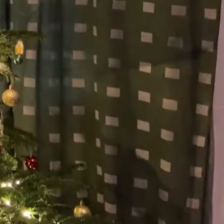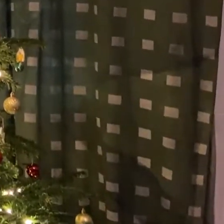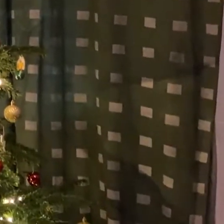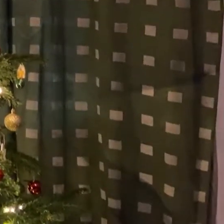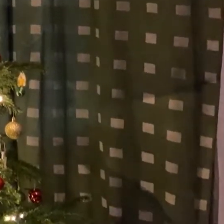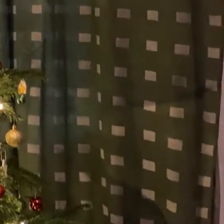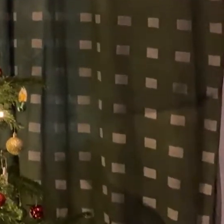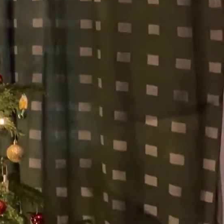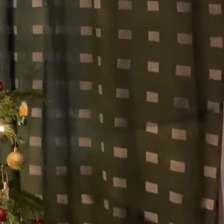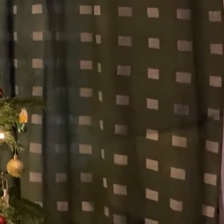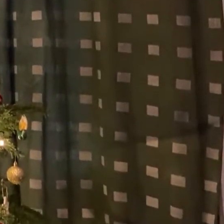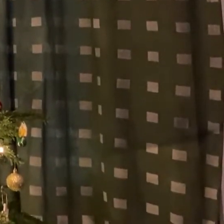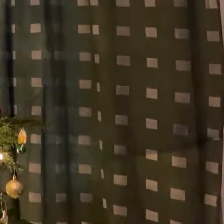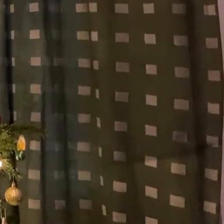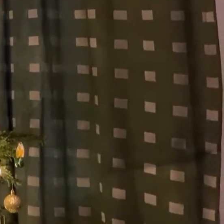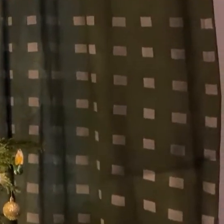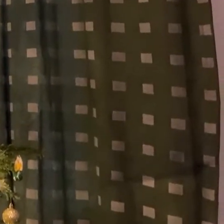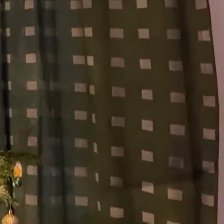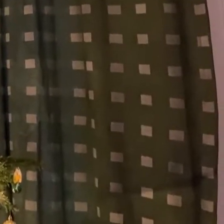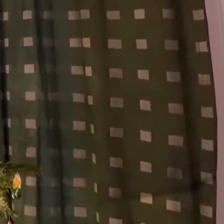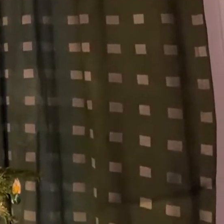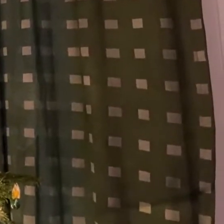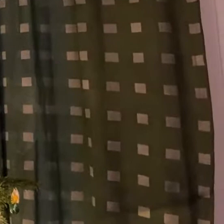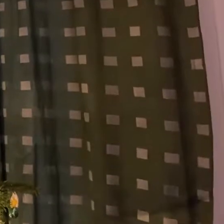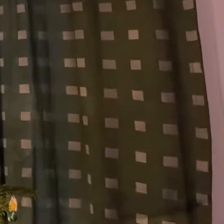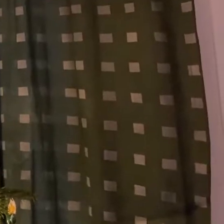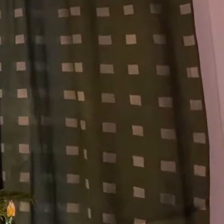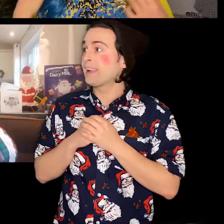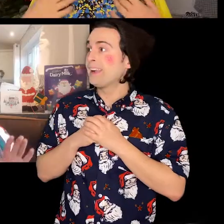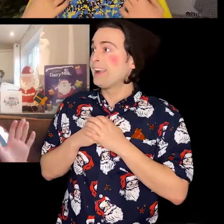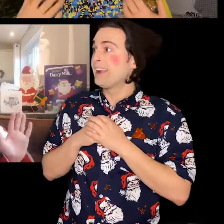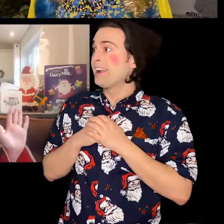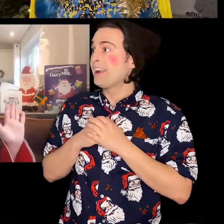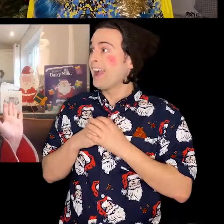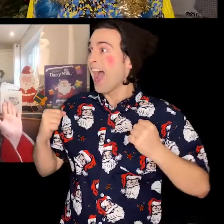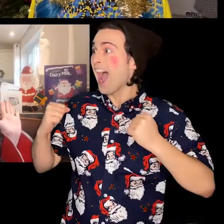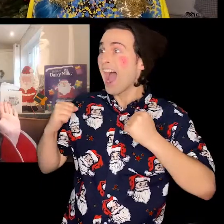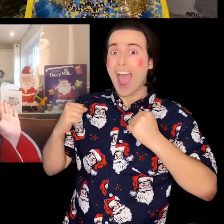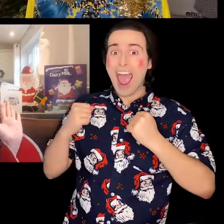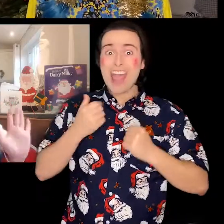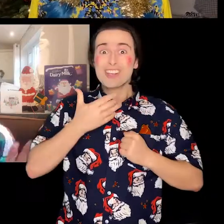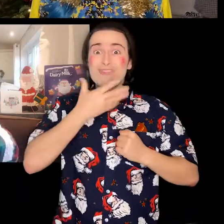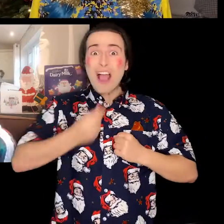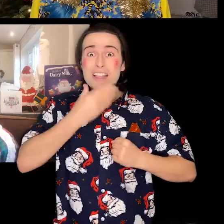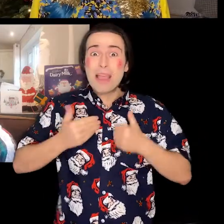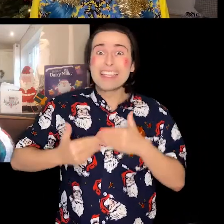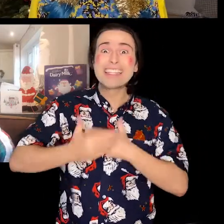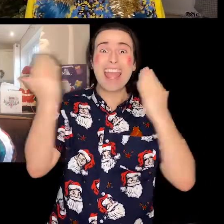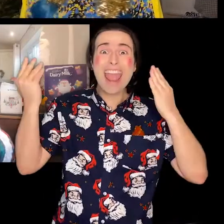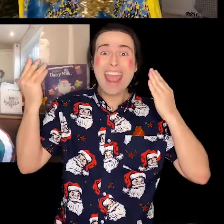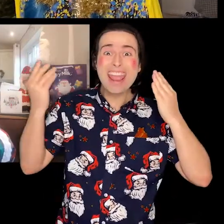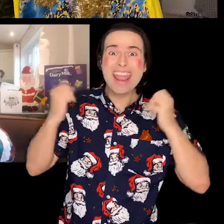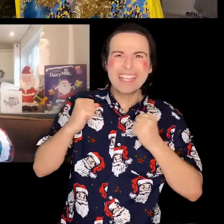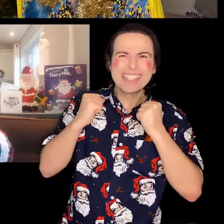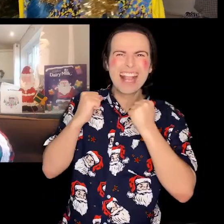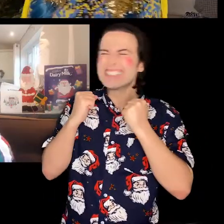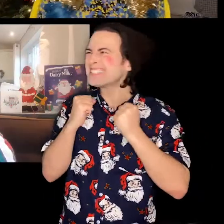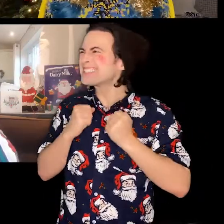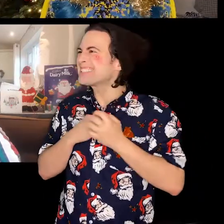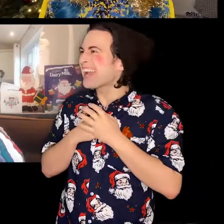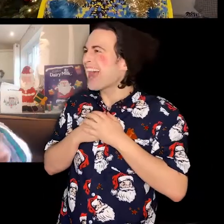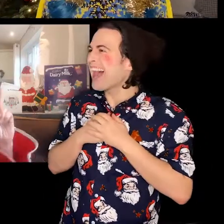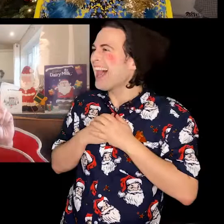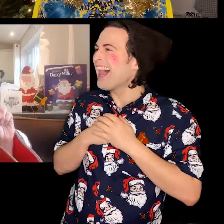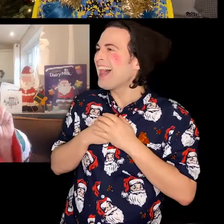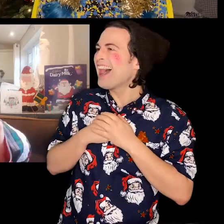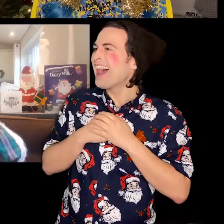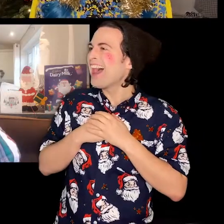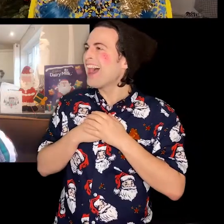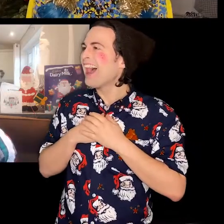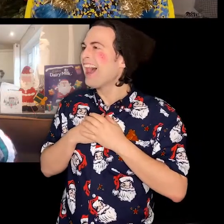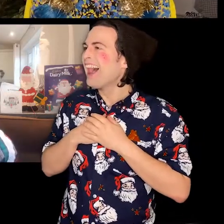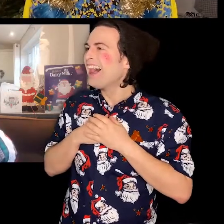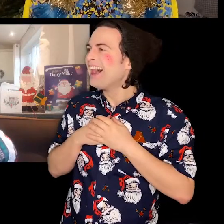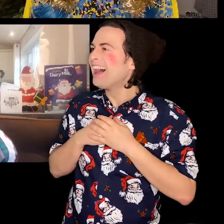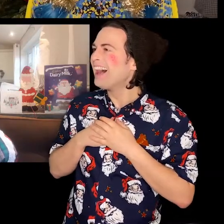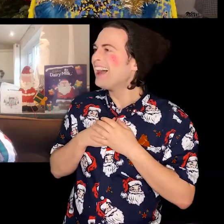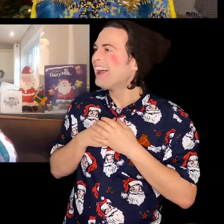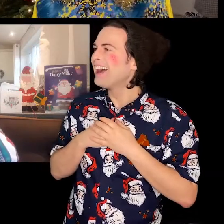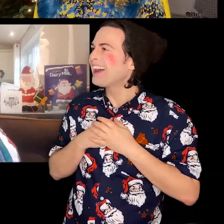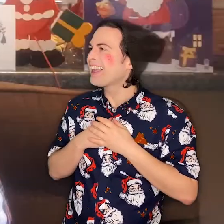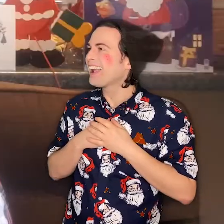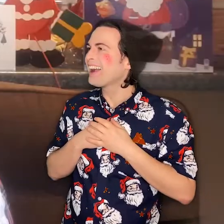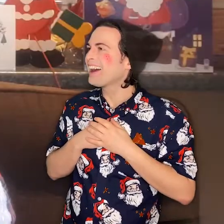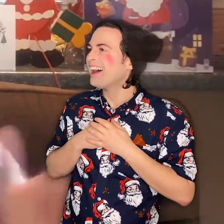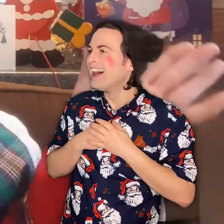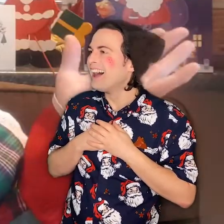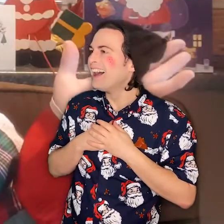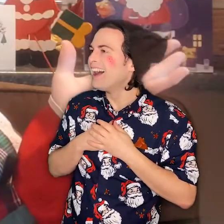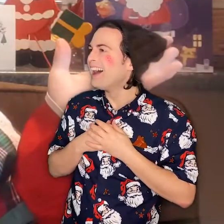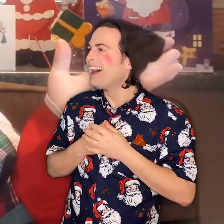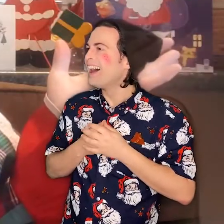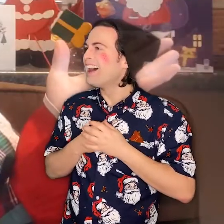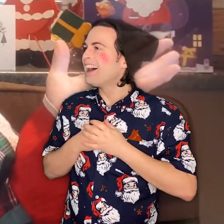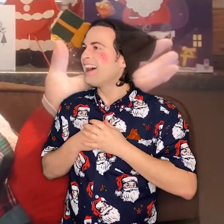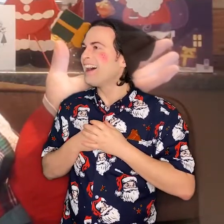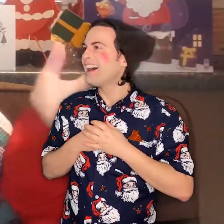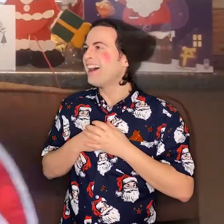Helen - Oh I am so glad they created a special tier panto in lockdown measures so we could all spend the day together.